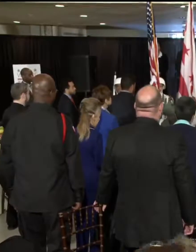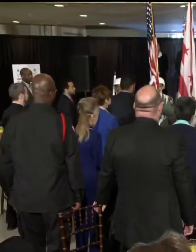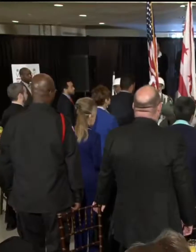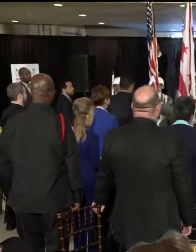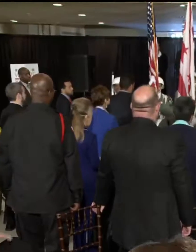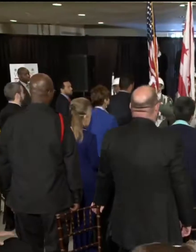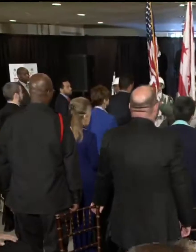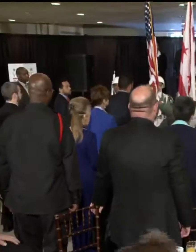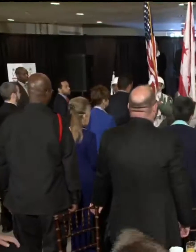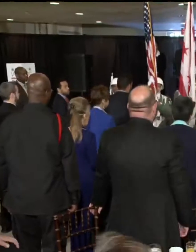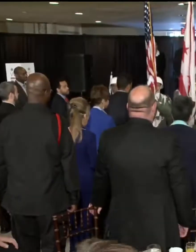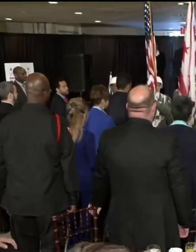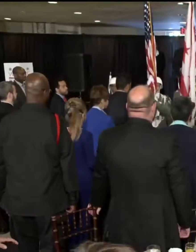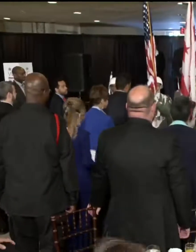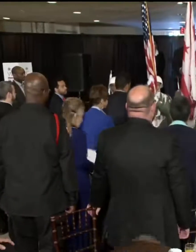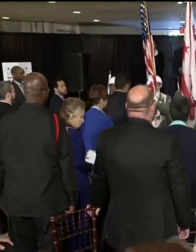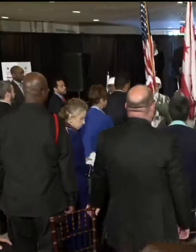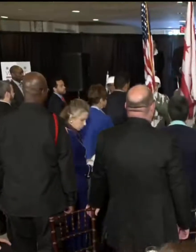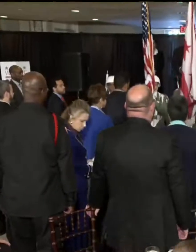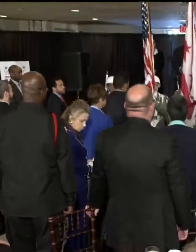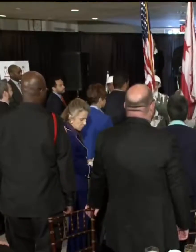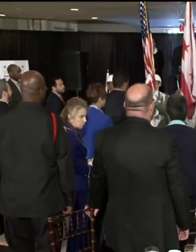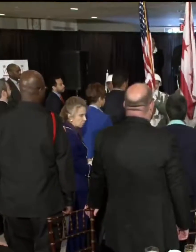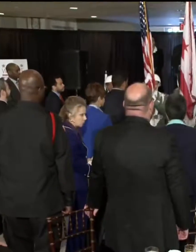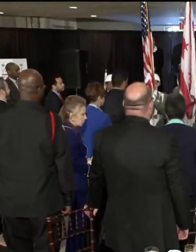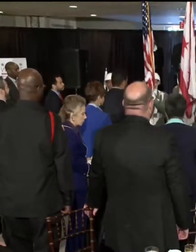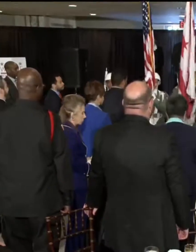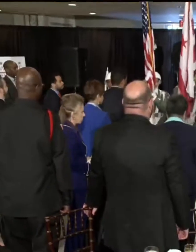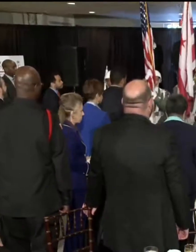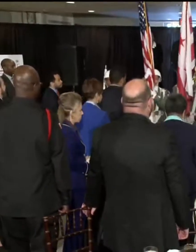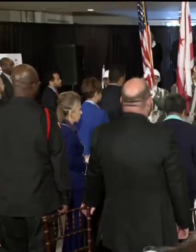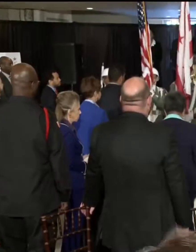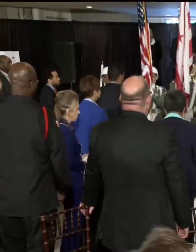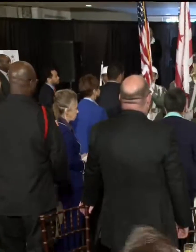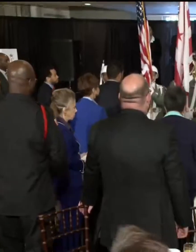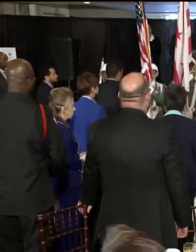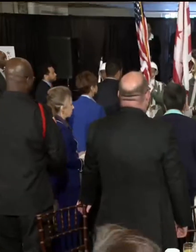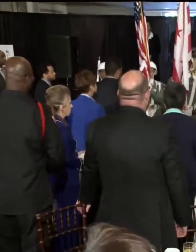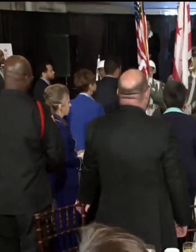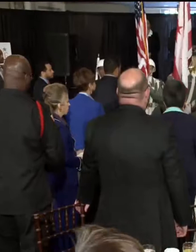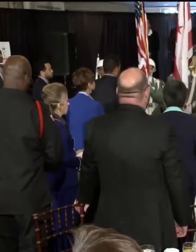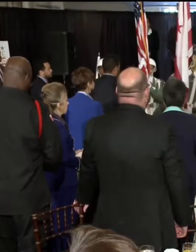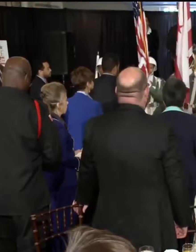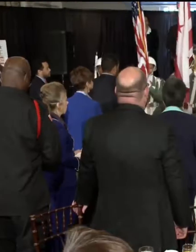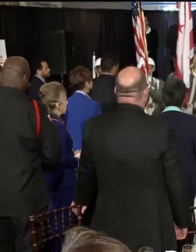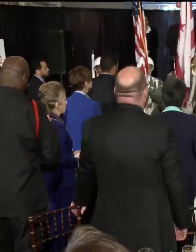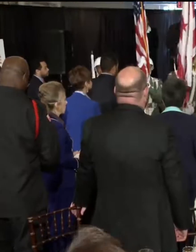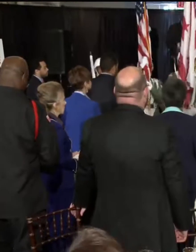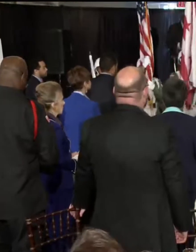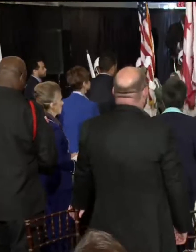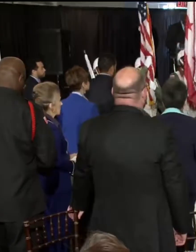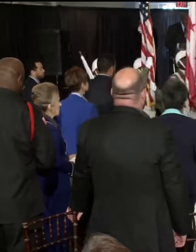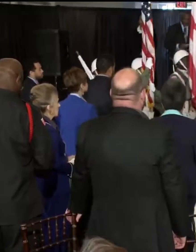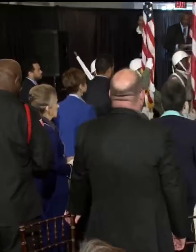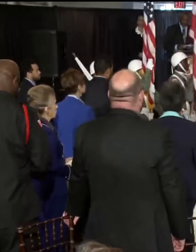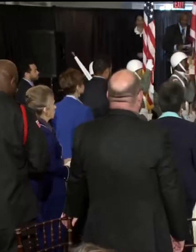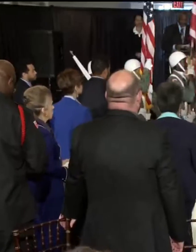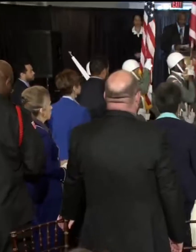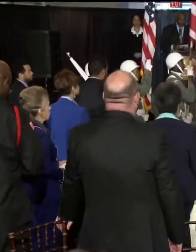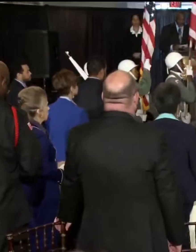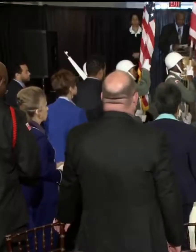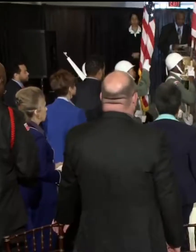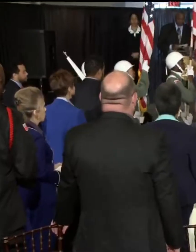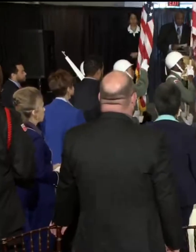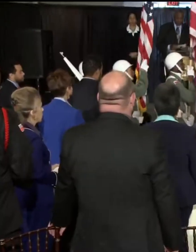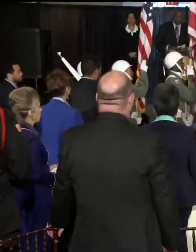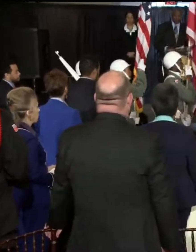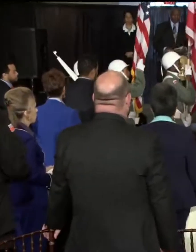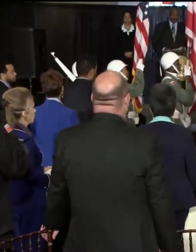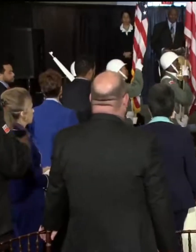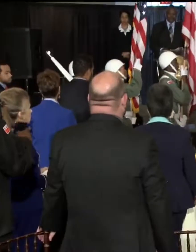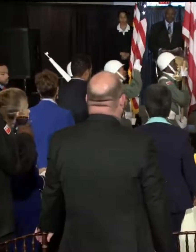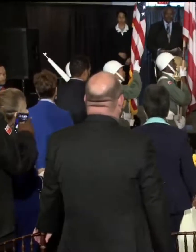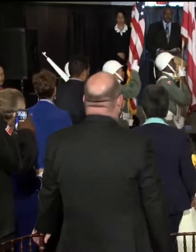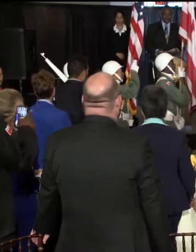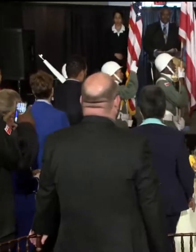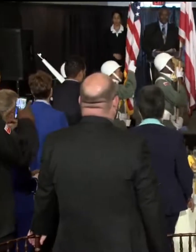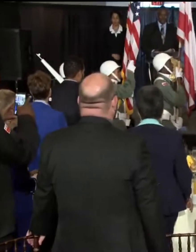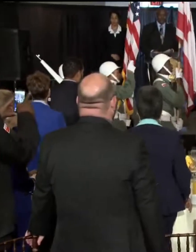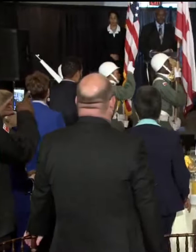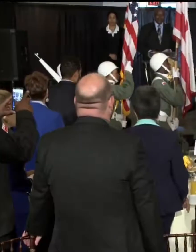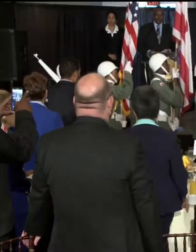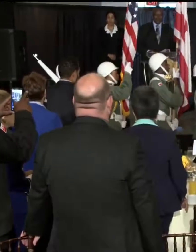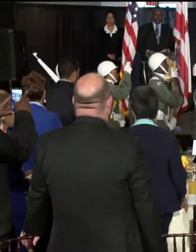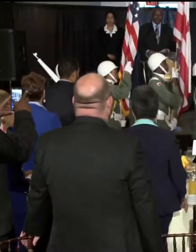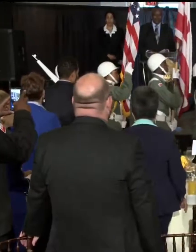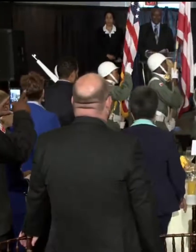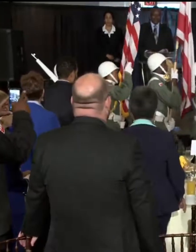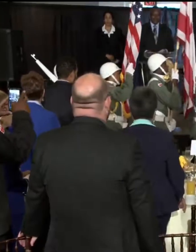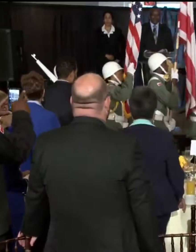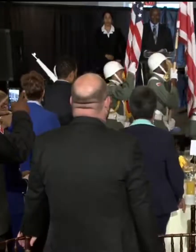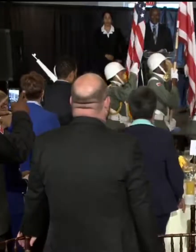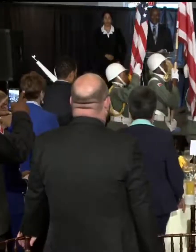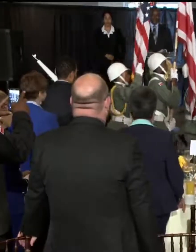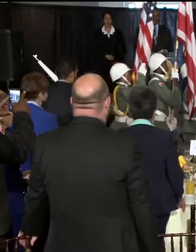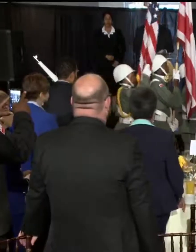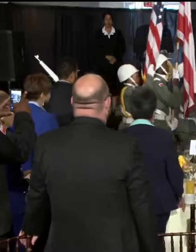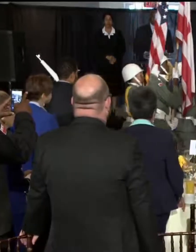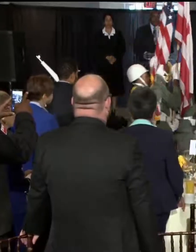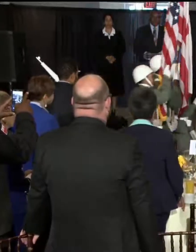ALL RIGHT.